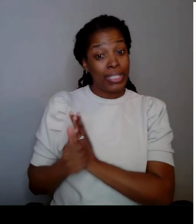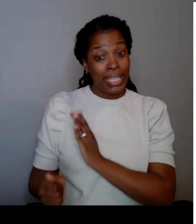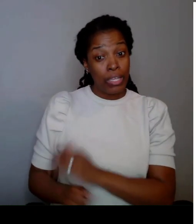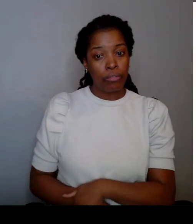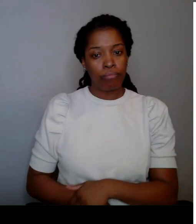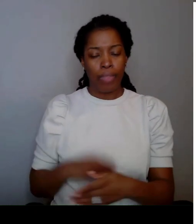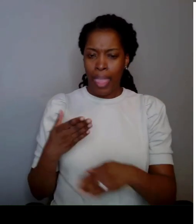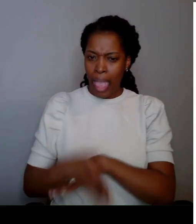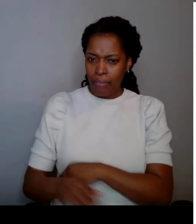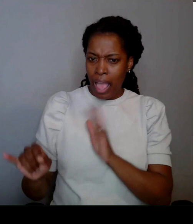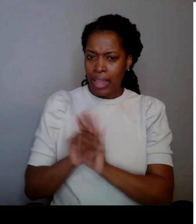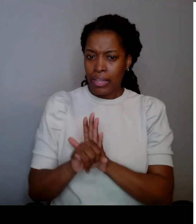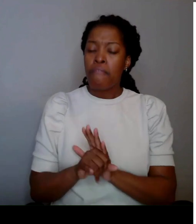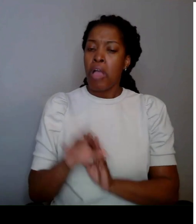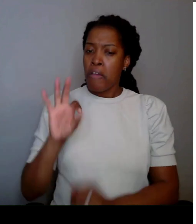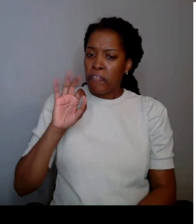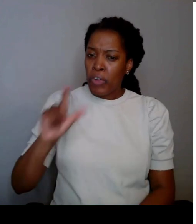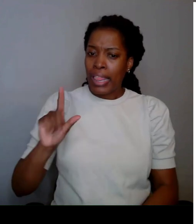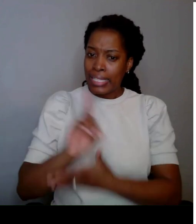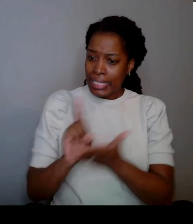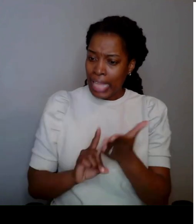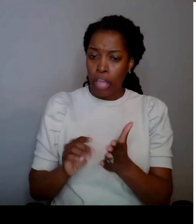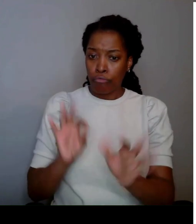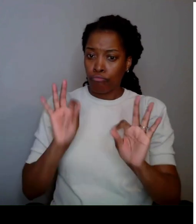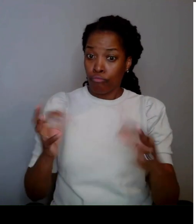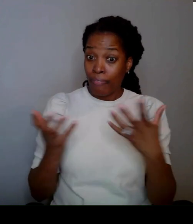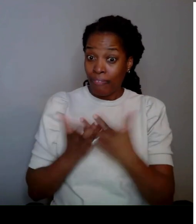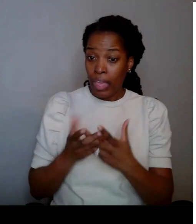he researched online courses in branding and design software.